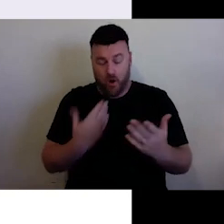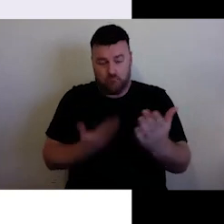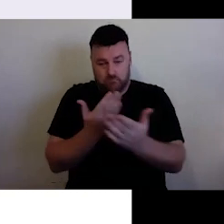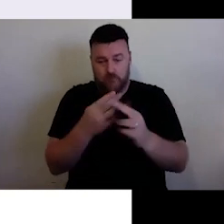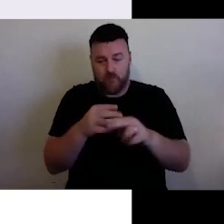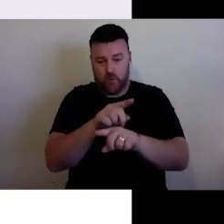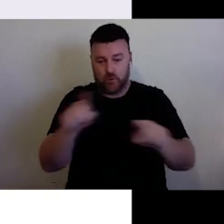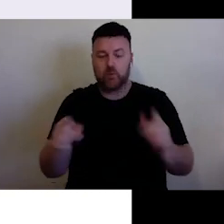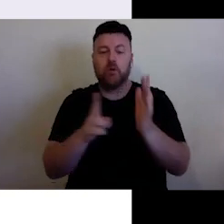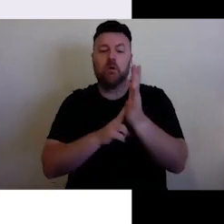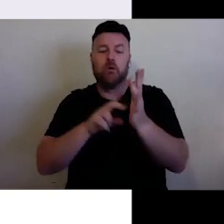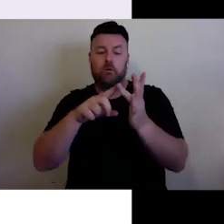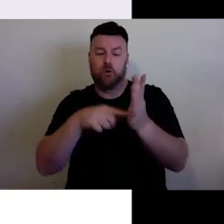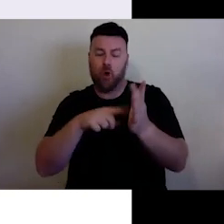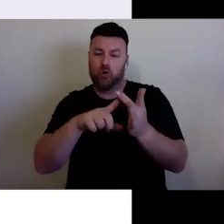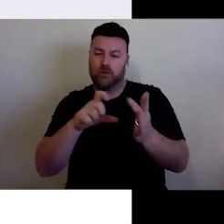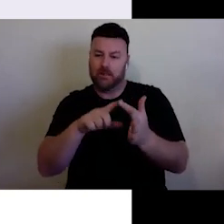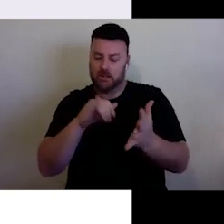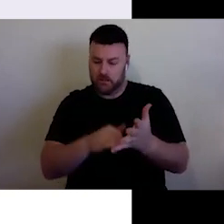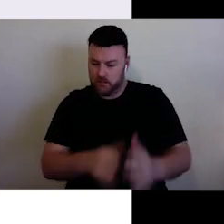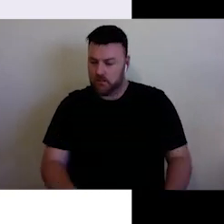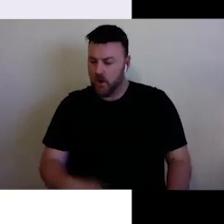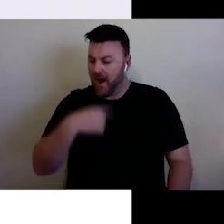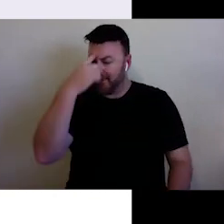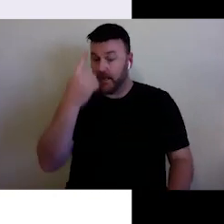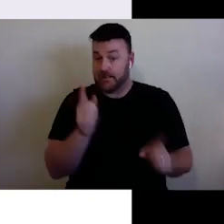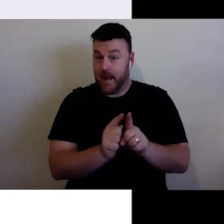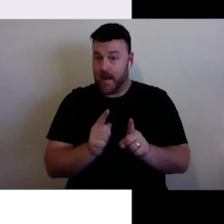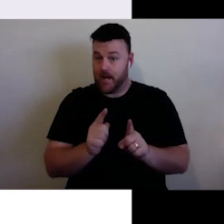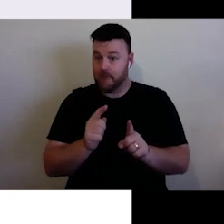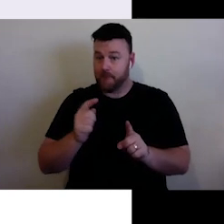of notices. I think in the same way that you have the copyright notice,